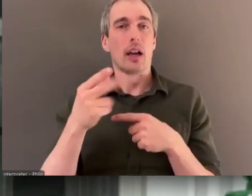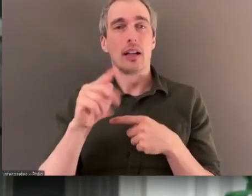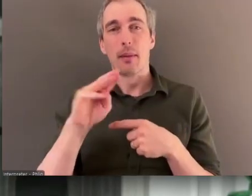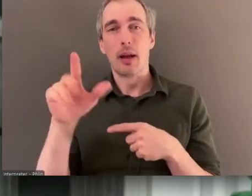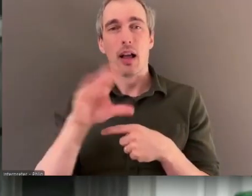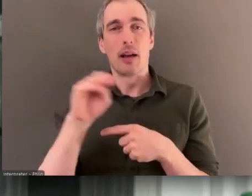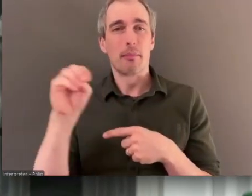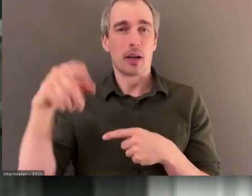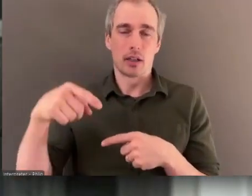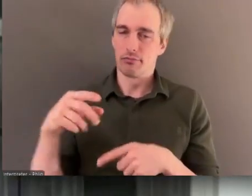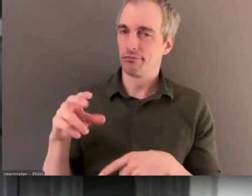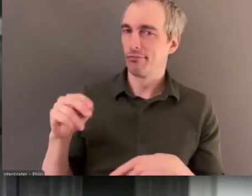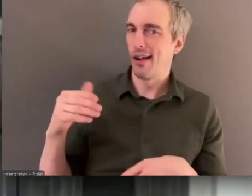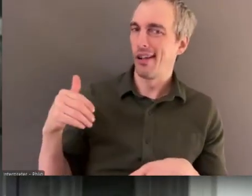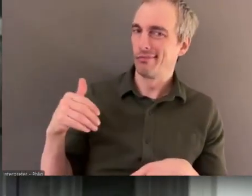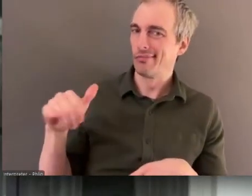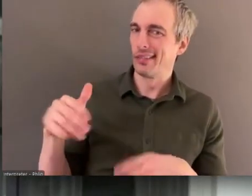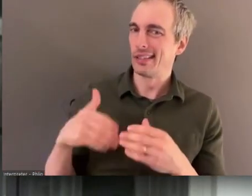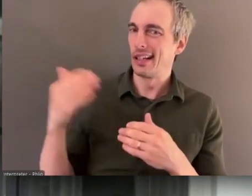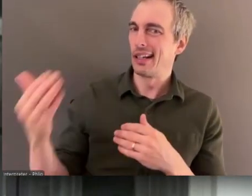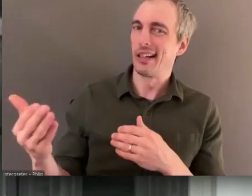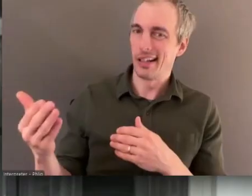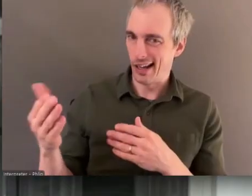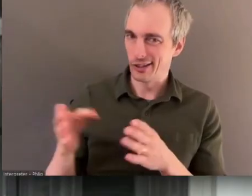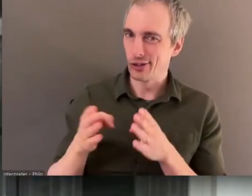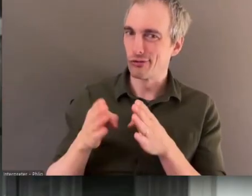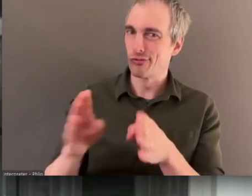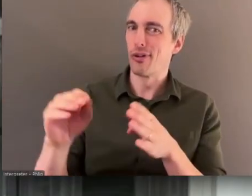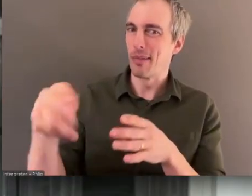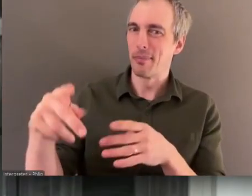That's one of the hardest edge cases and it's one of those unsolved problems right